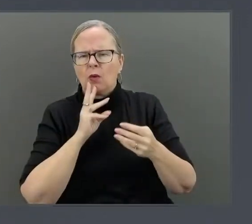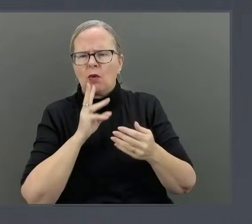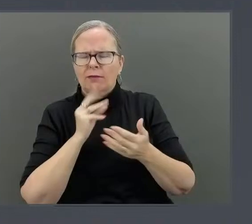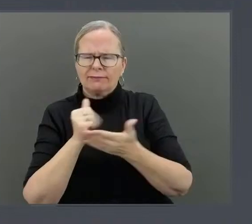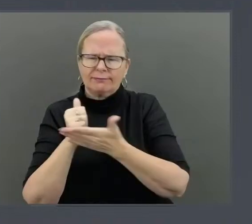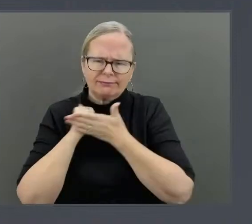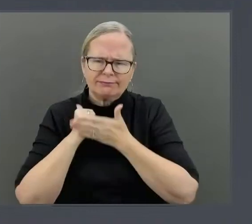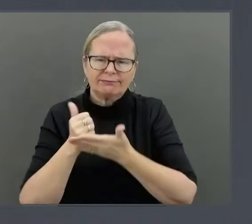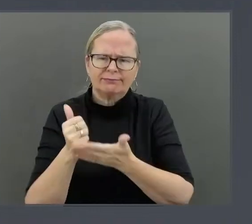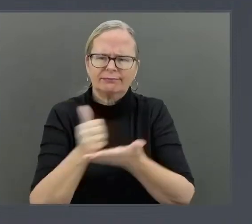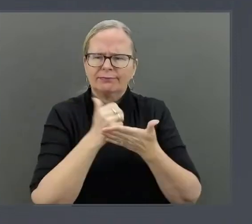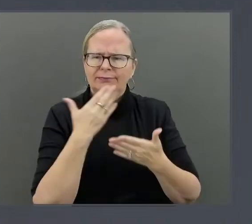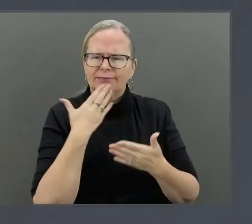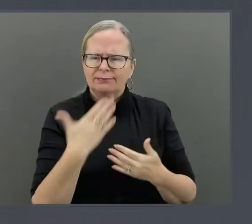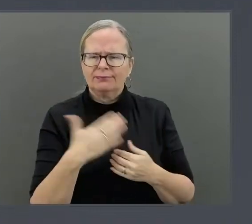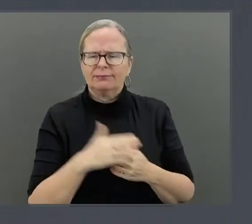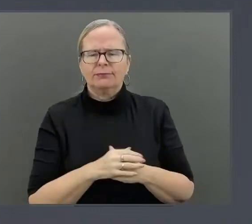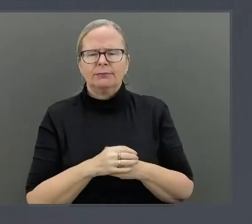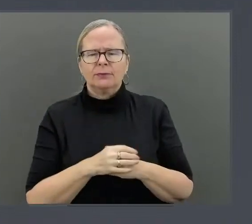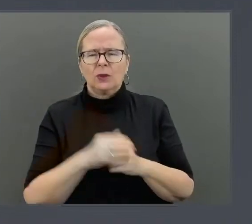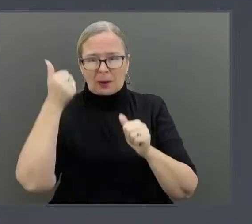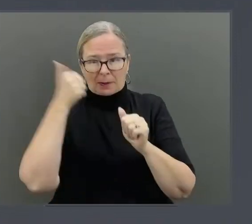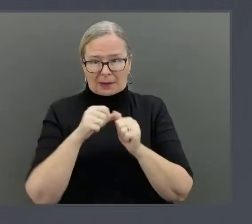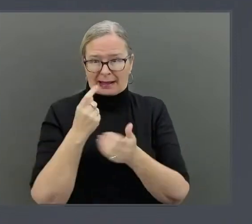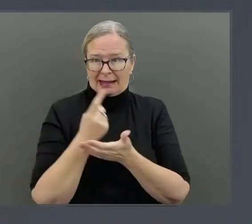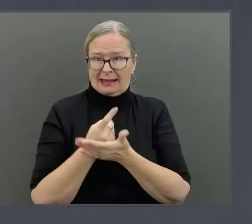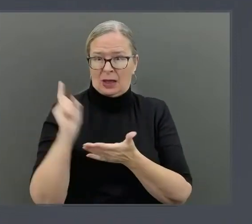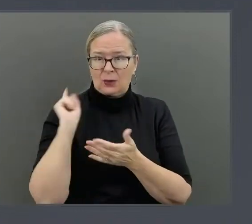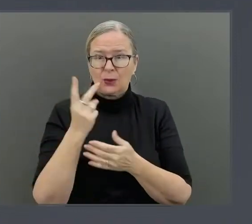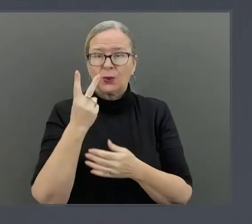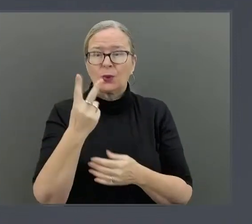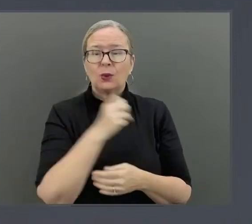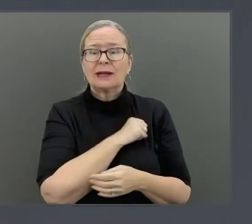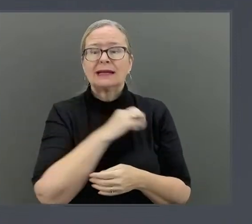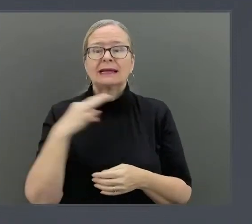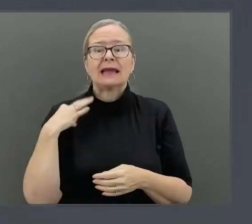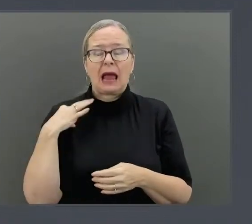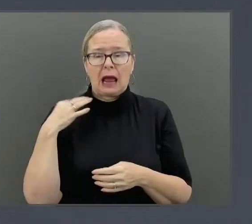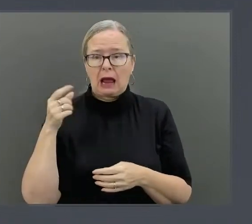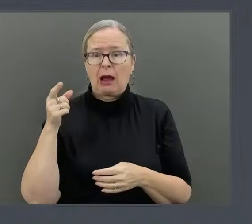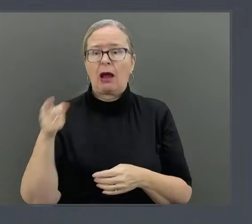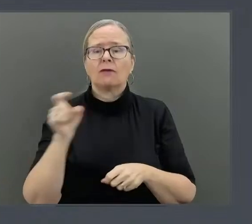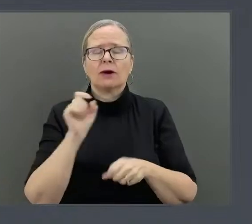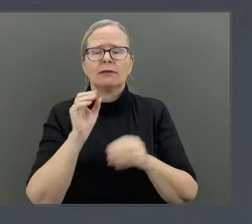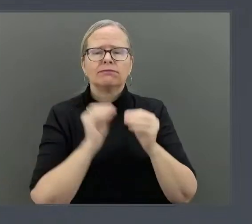injured last week during the course of repair on the initial break both of them are out of hospital